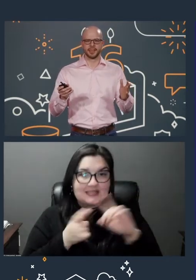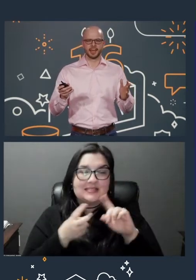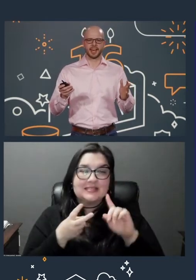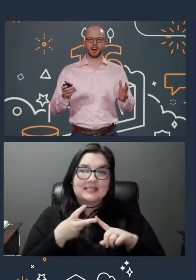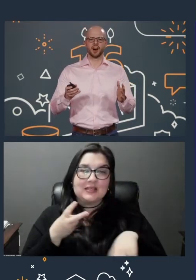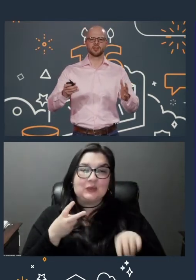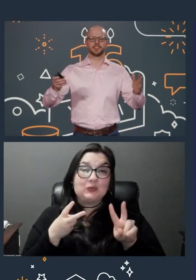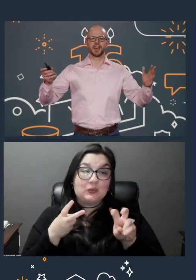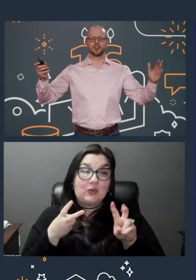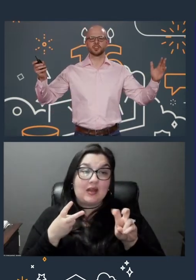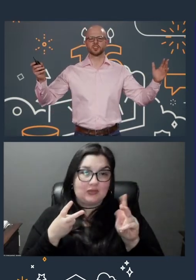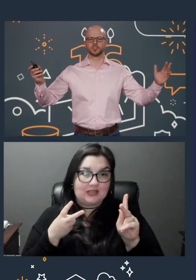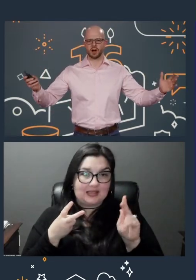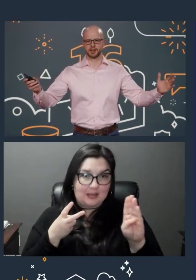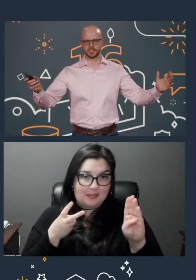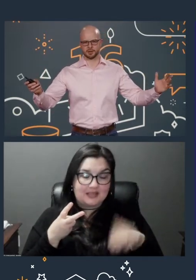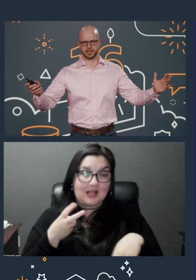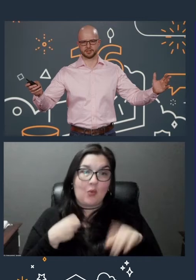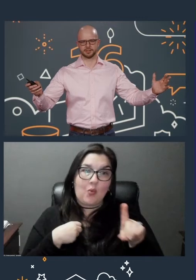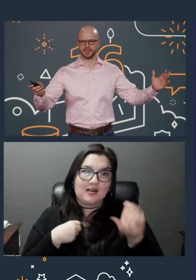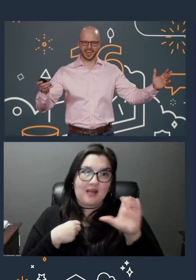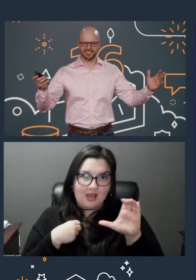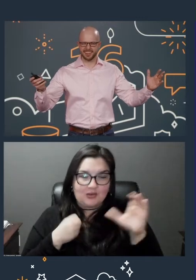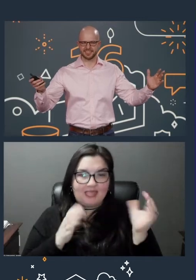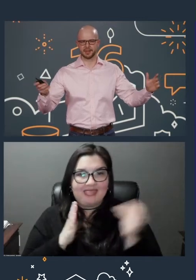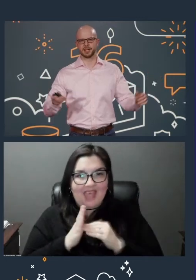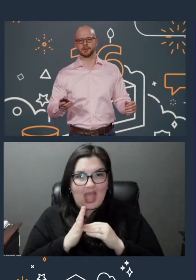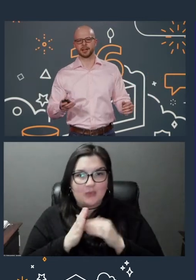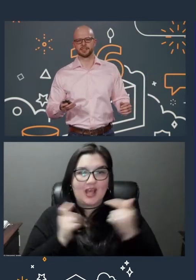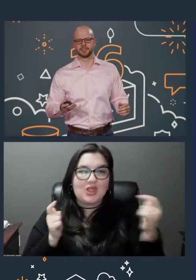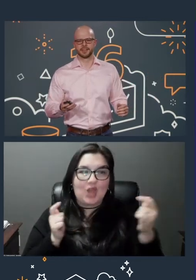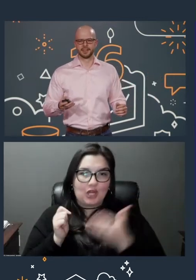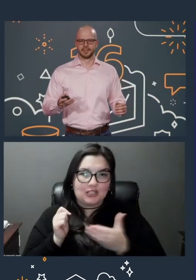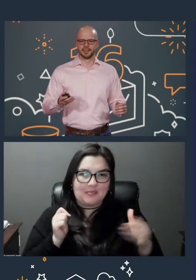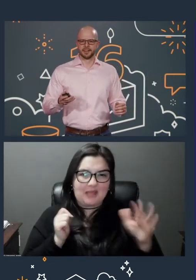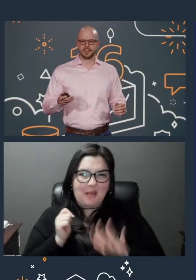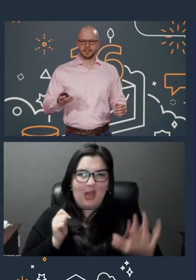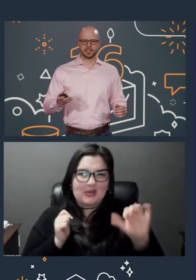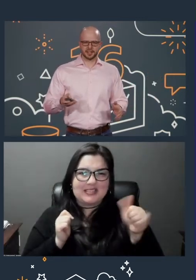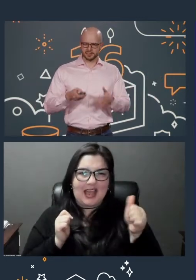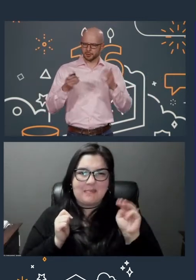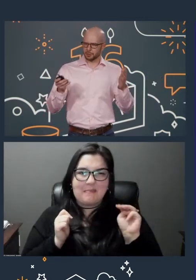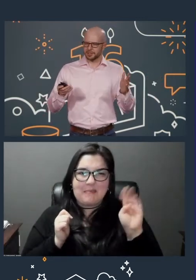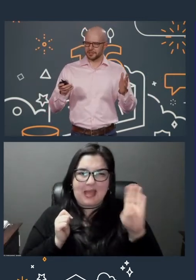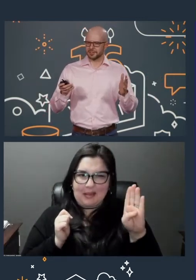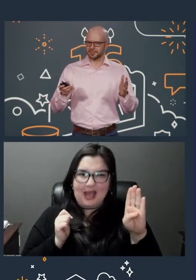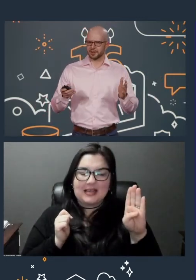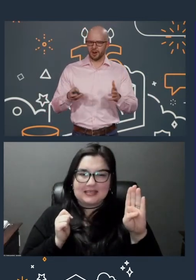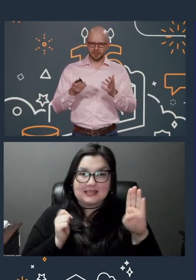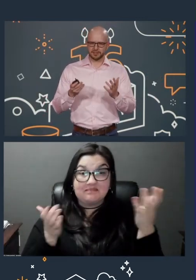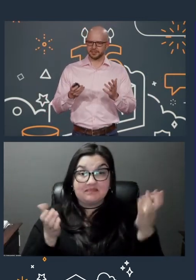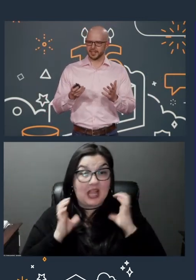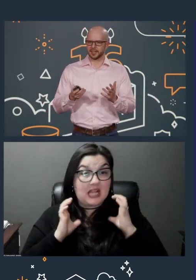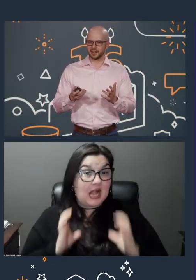and 100,000 large objects at around 10 megabytes. If the customer were to transition all of this data,